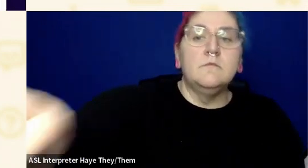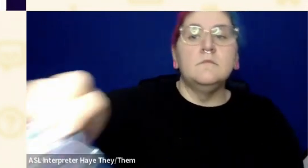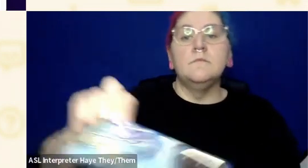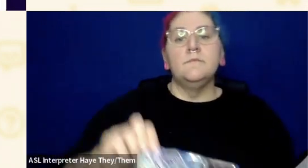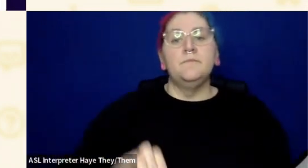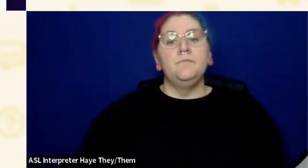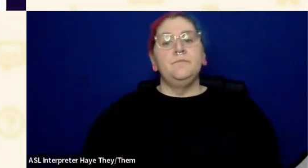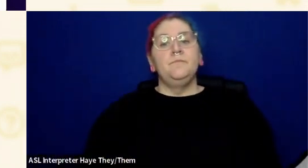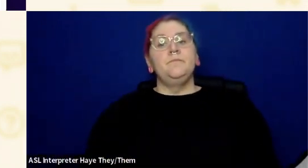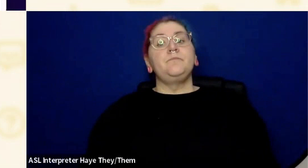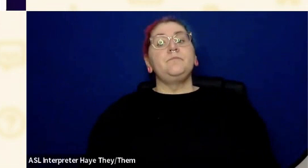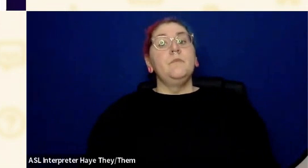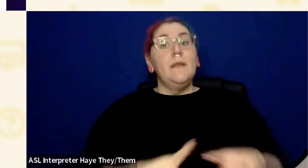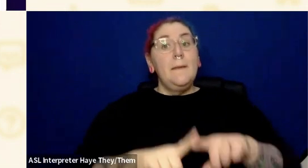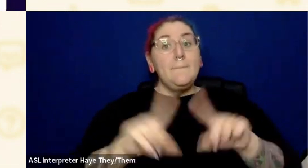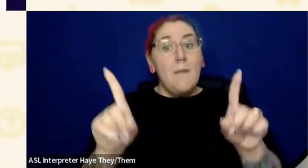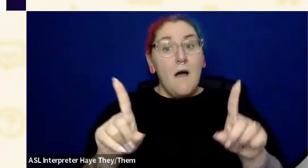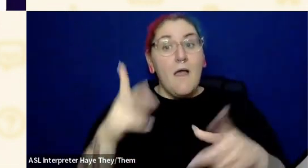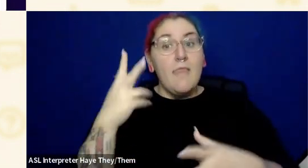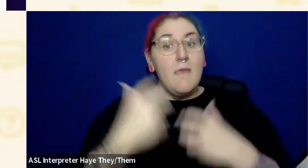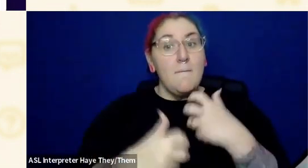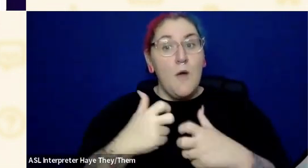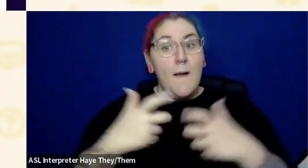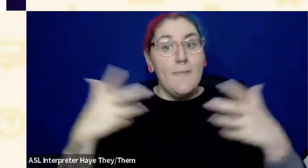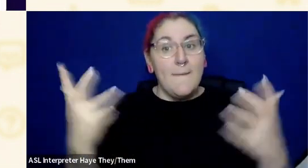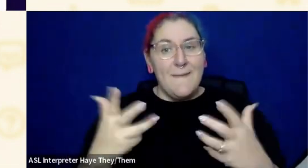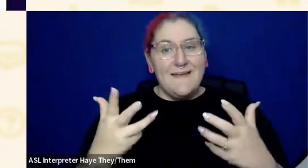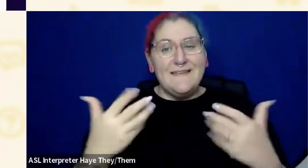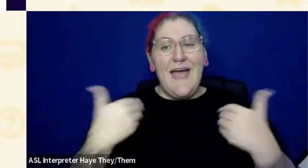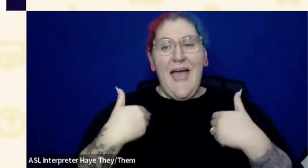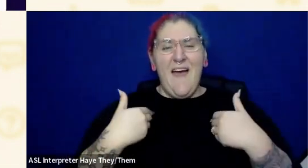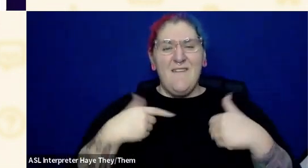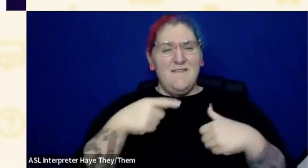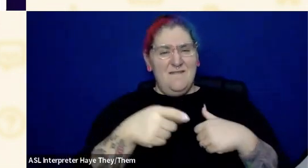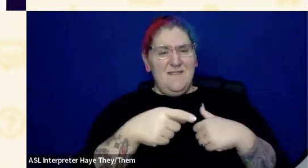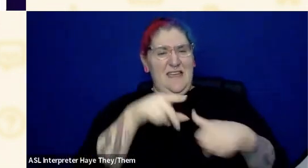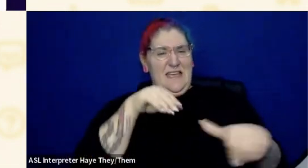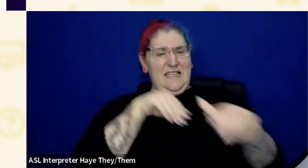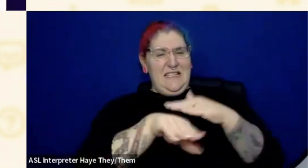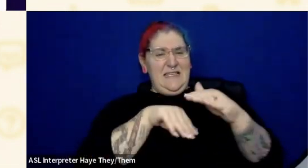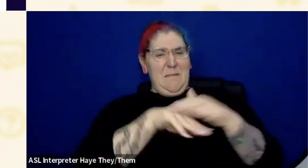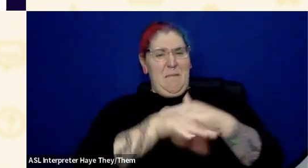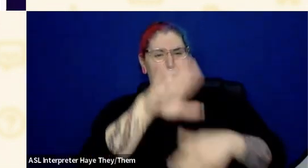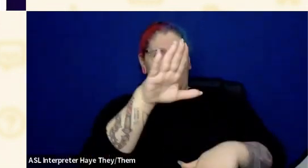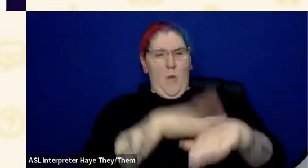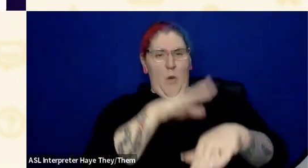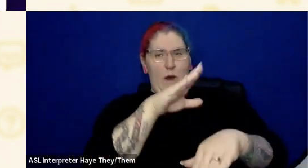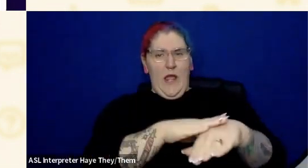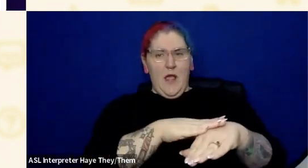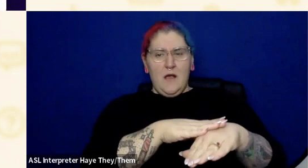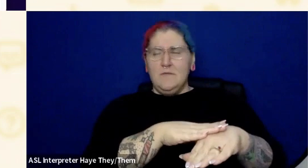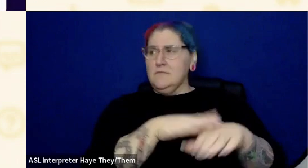So let's have Rian show us why this field is not recommended if you want your form to be accessible.